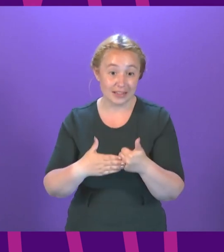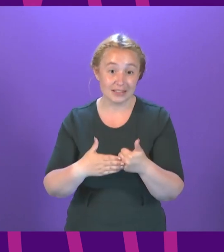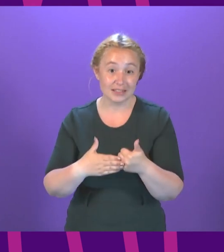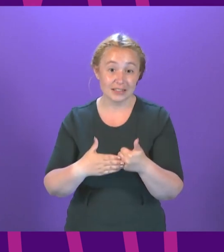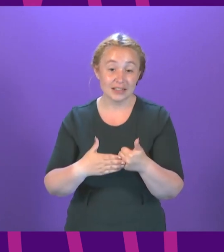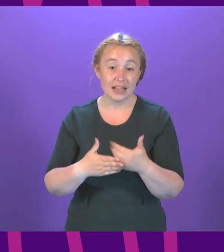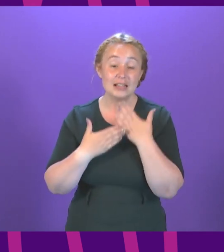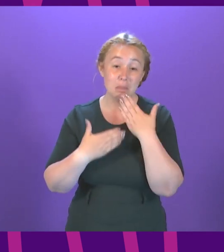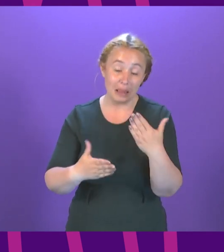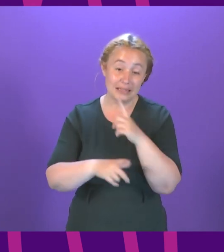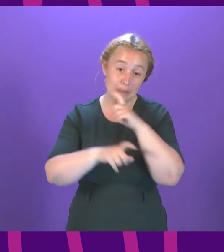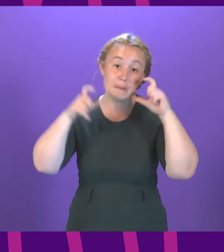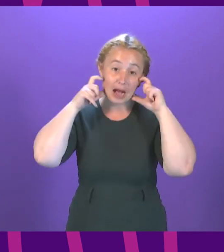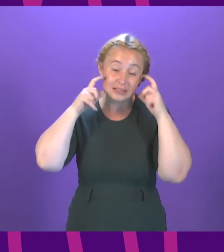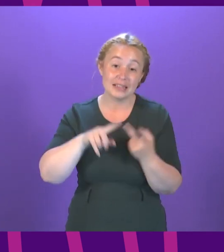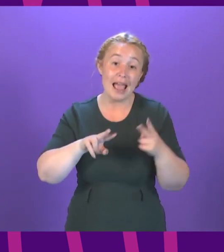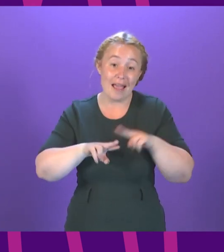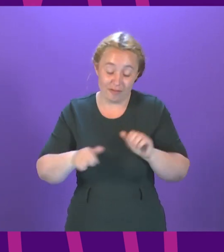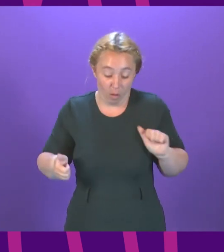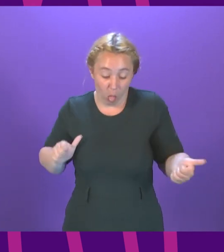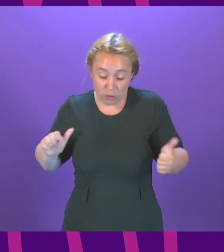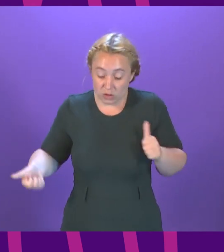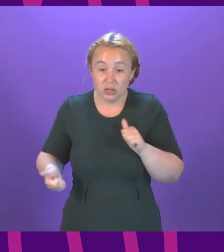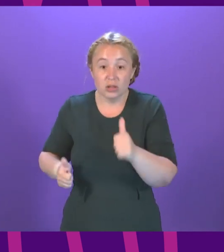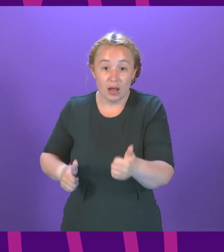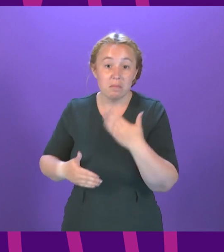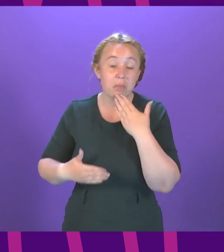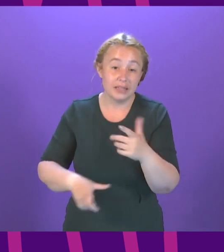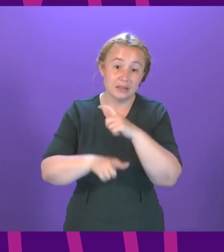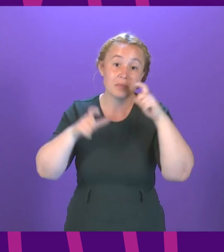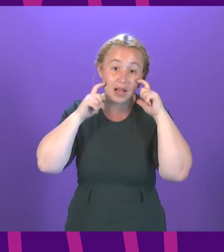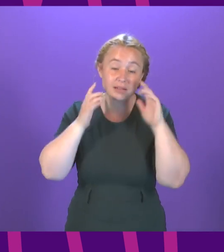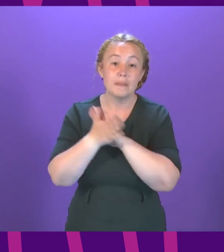people are around is to wear face coverings as much as possible, because they provide protection.